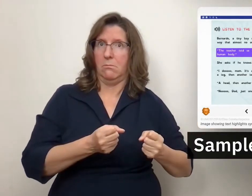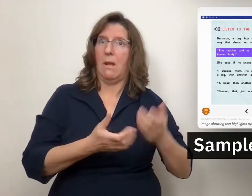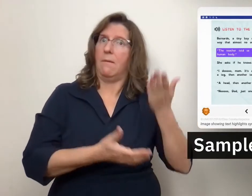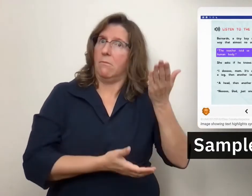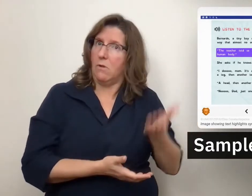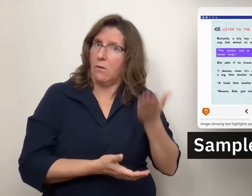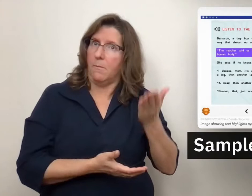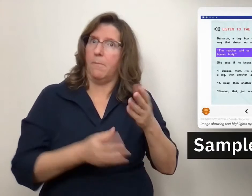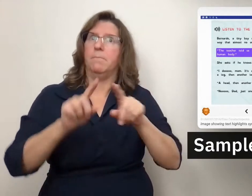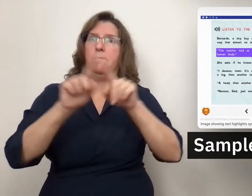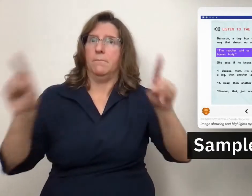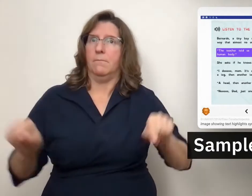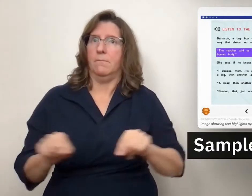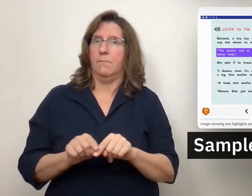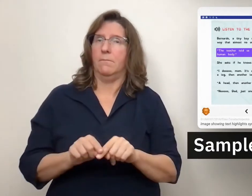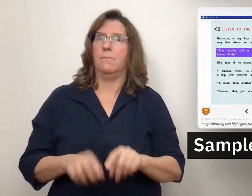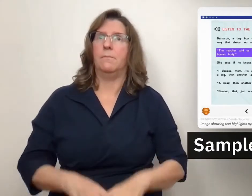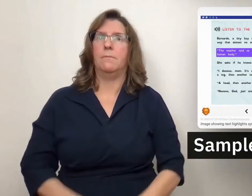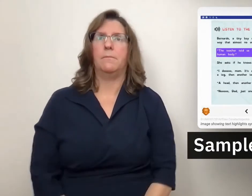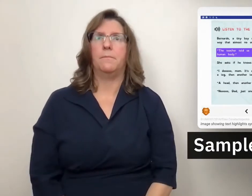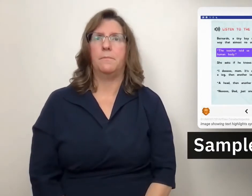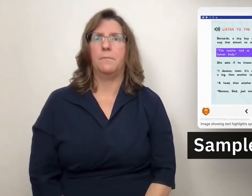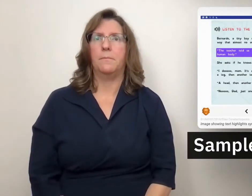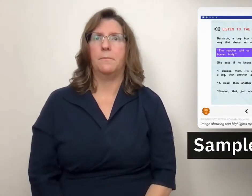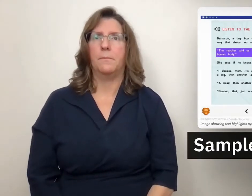All those elements are incorporated into the lesson.